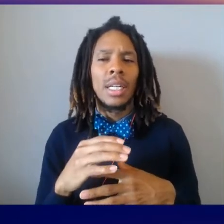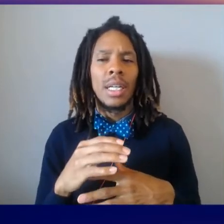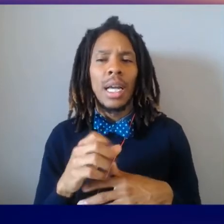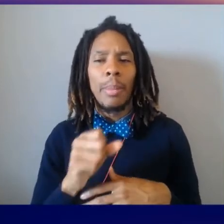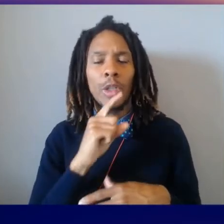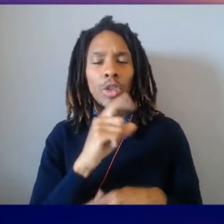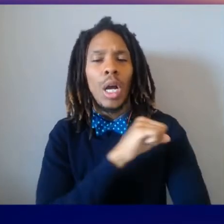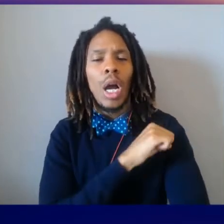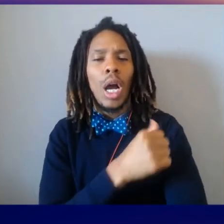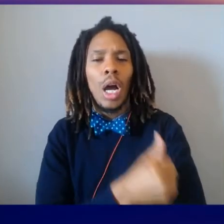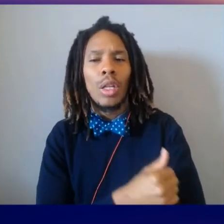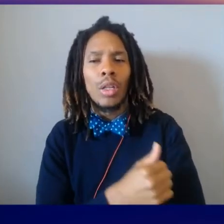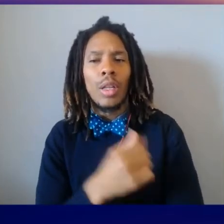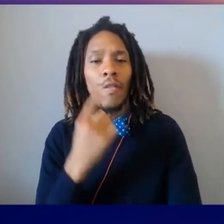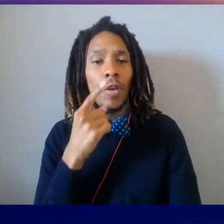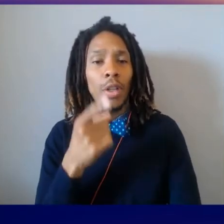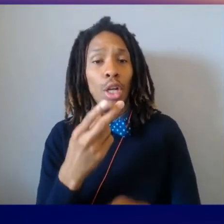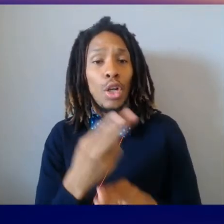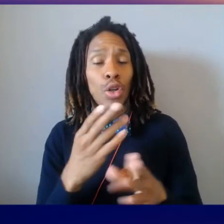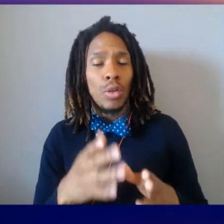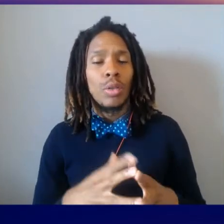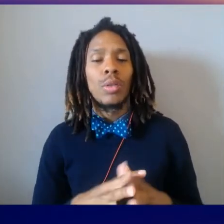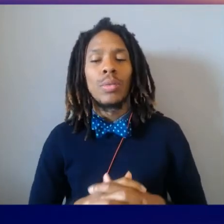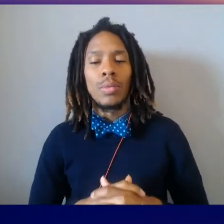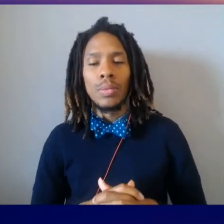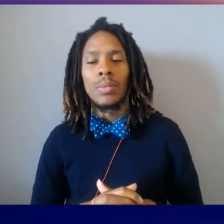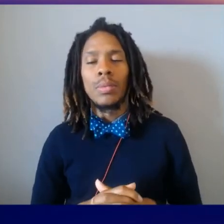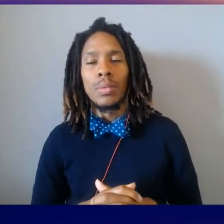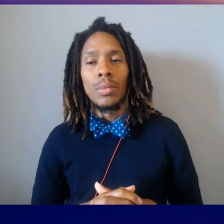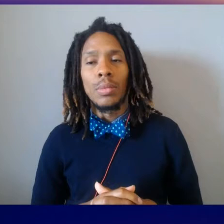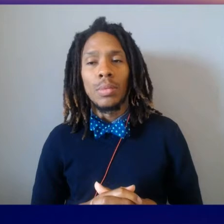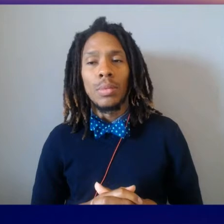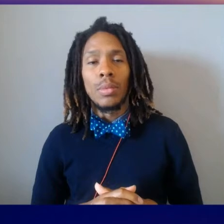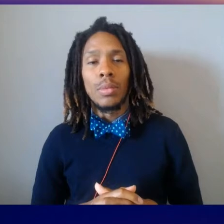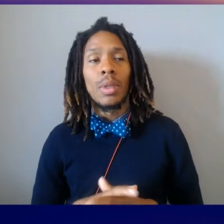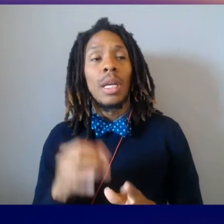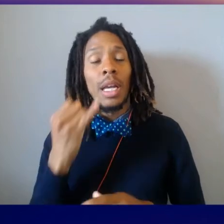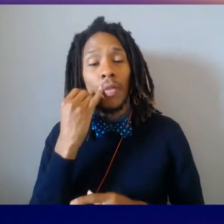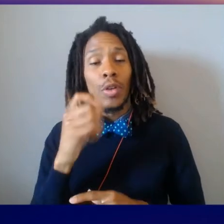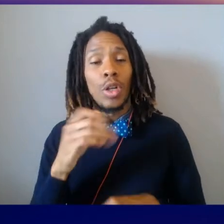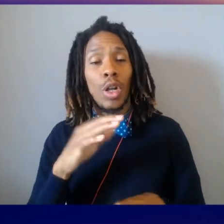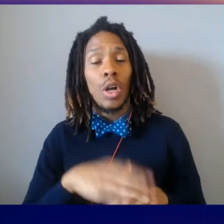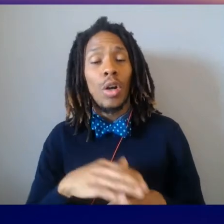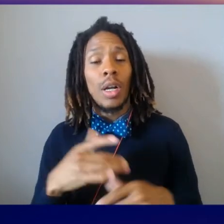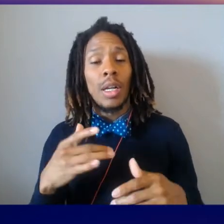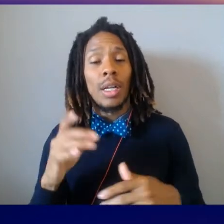for the user, right? So, if you turn on data events for S3 on CloudTrail on the event data store,